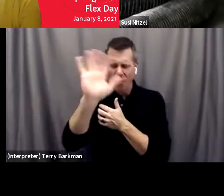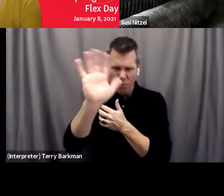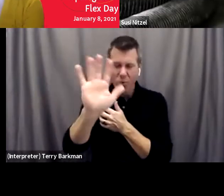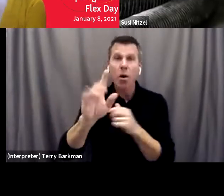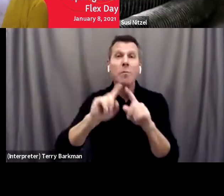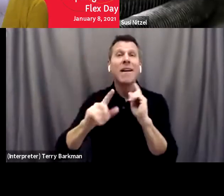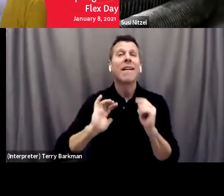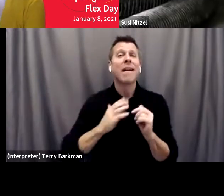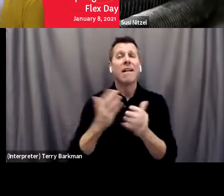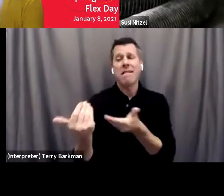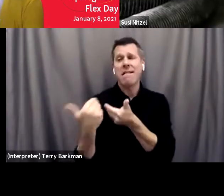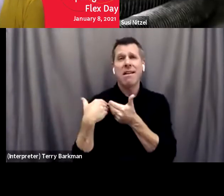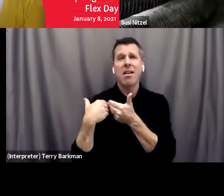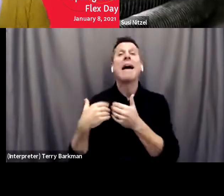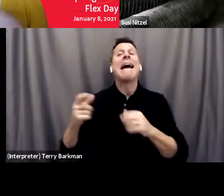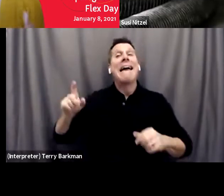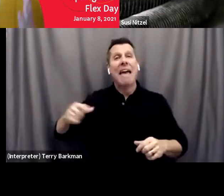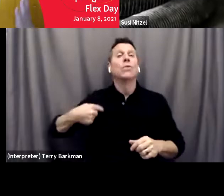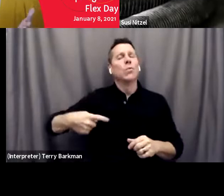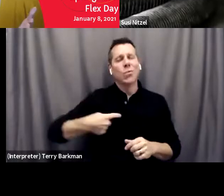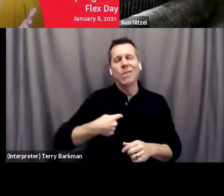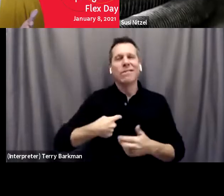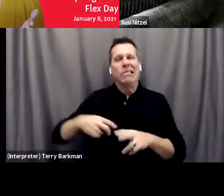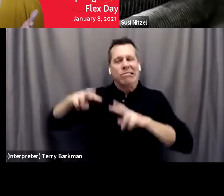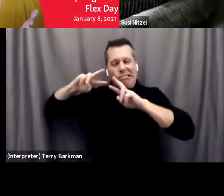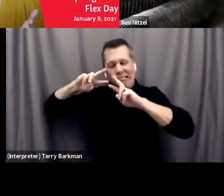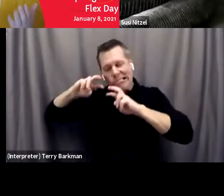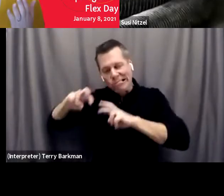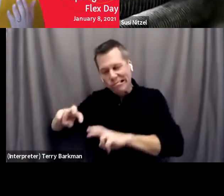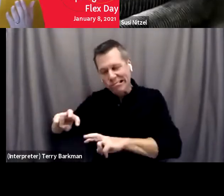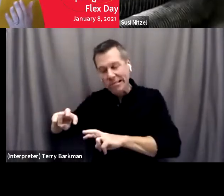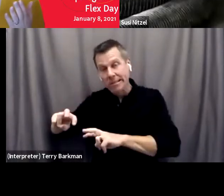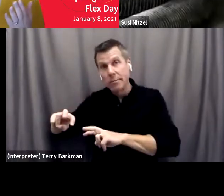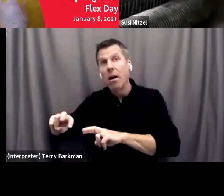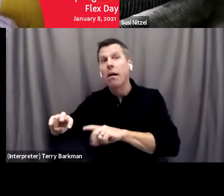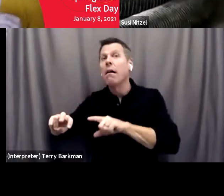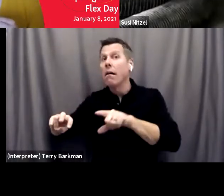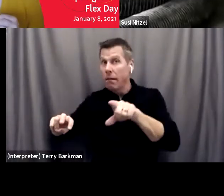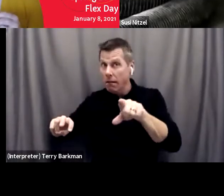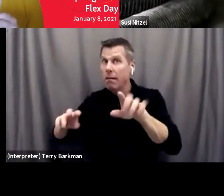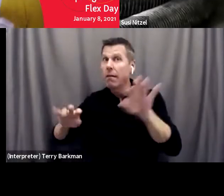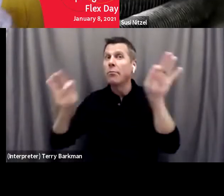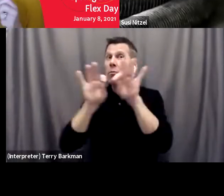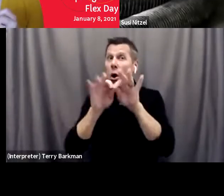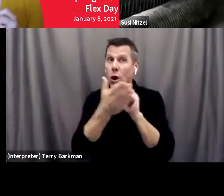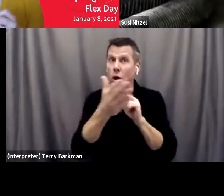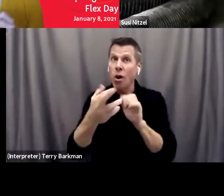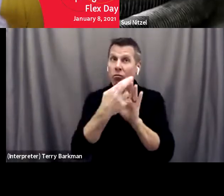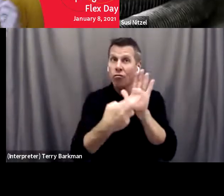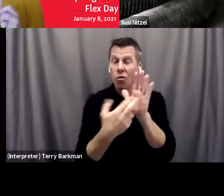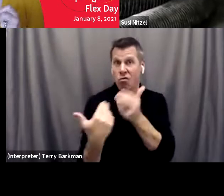task goal that we have to I think it is very important that people who are actually in the roles that directly impact some of these data